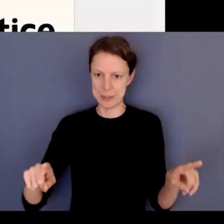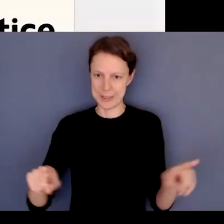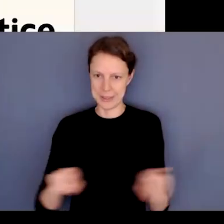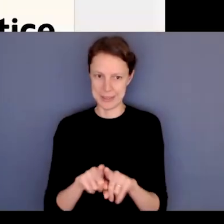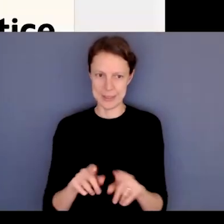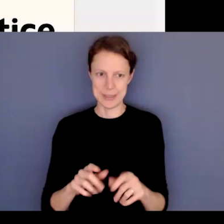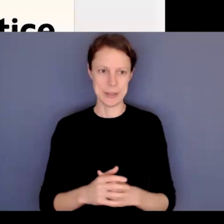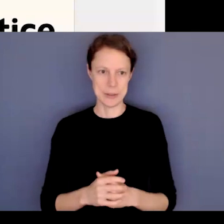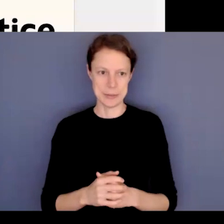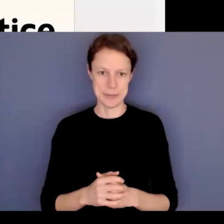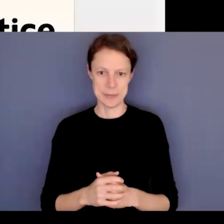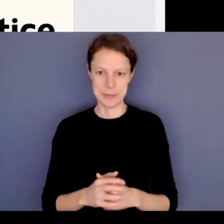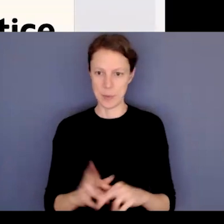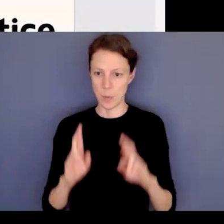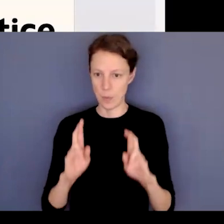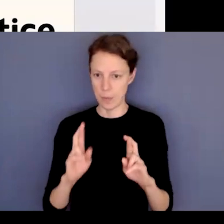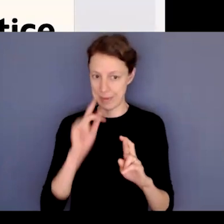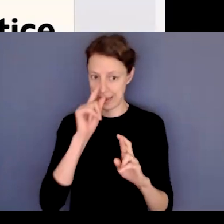you can all say this through the magic of technology.